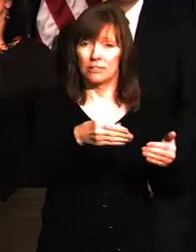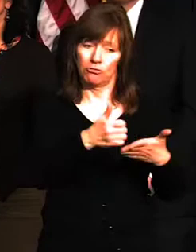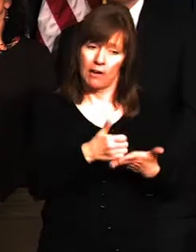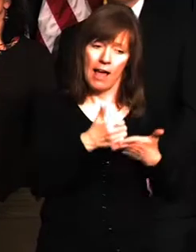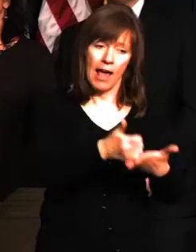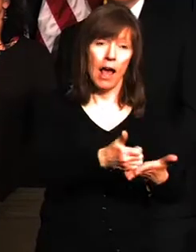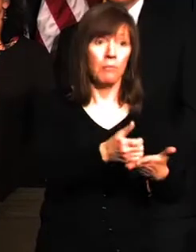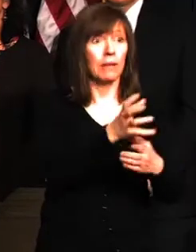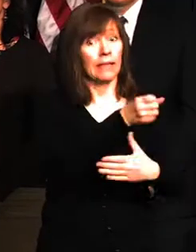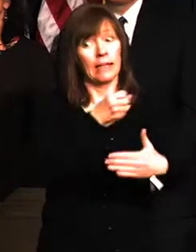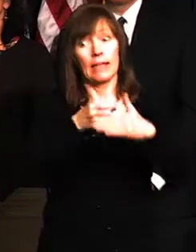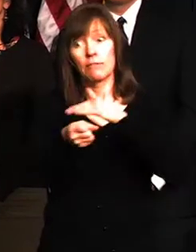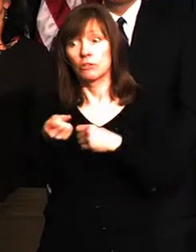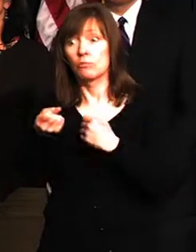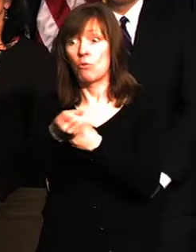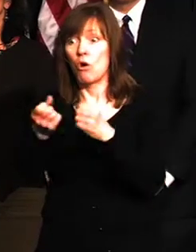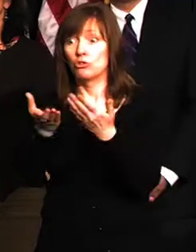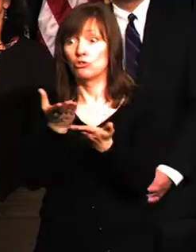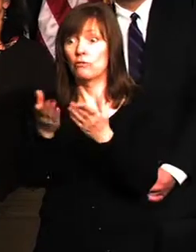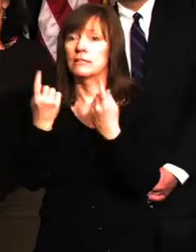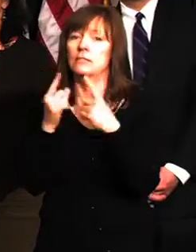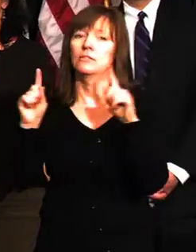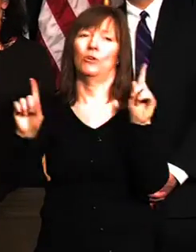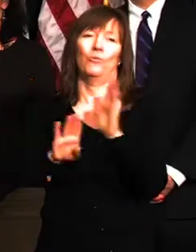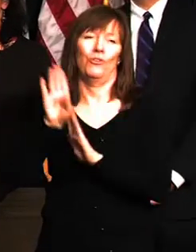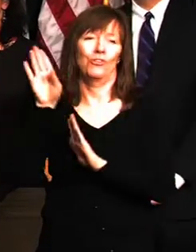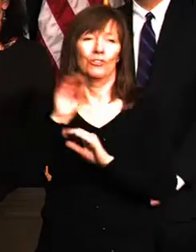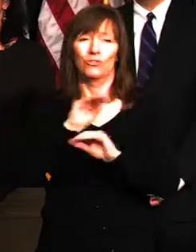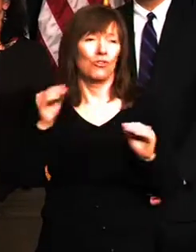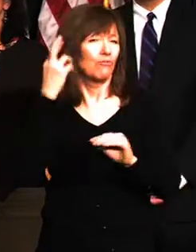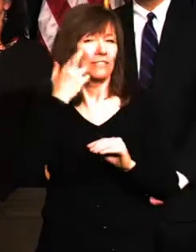no reason for them to be out there and I'm really happy that there's a focus on that.